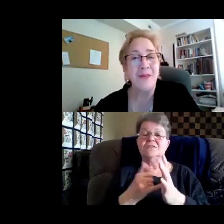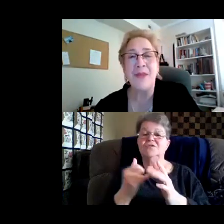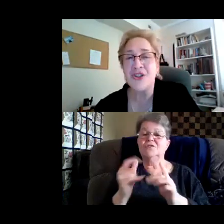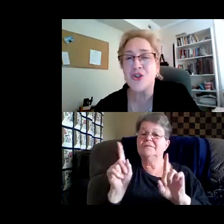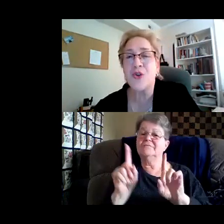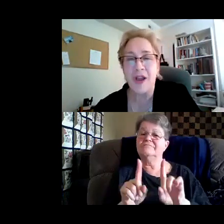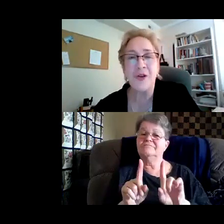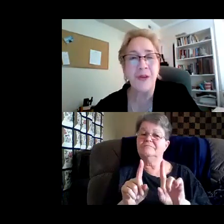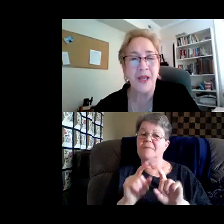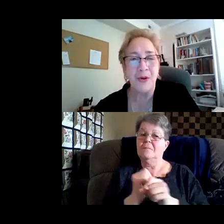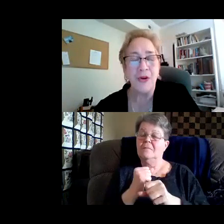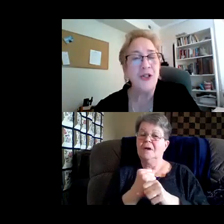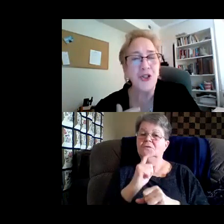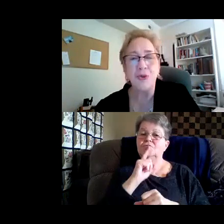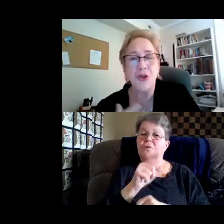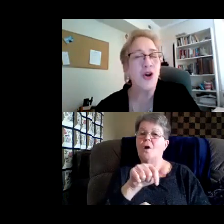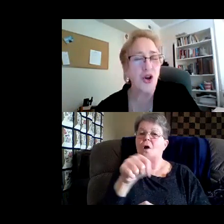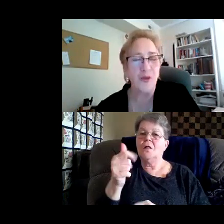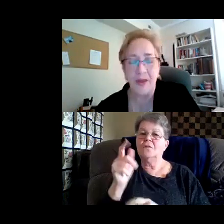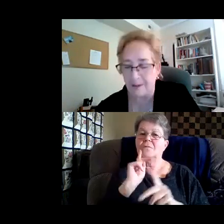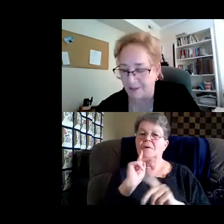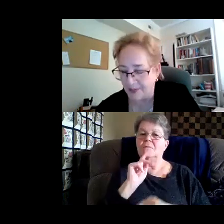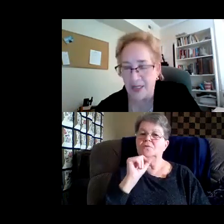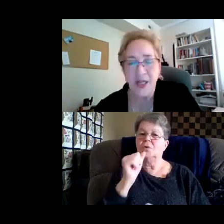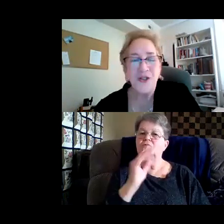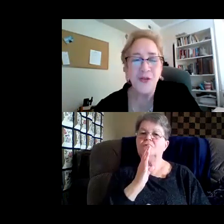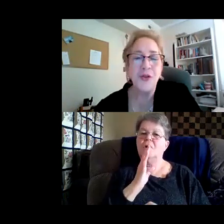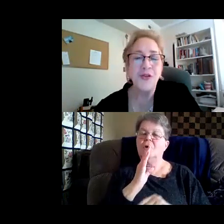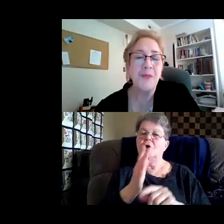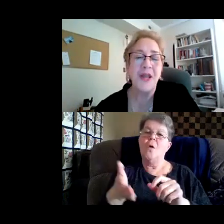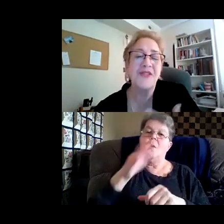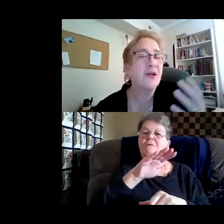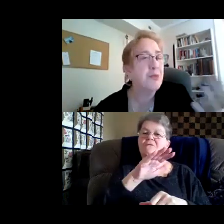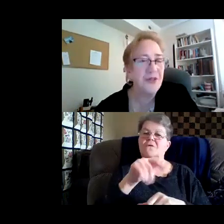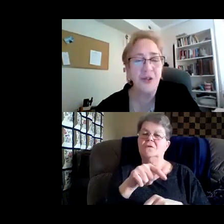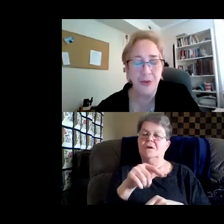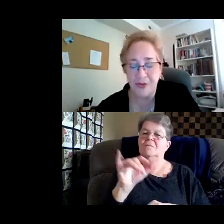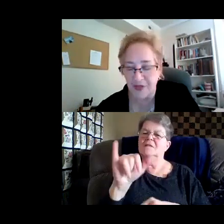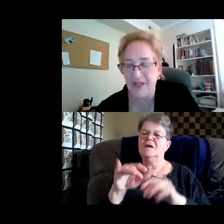and make sure other people don't talk over them. So those are the basic principles